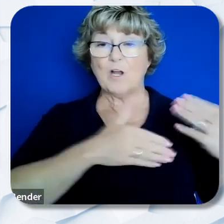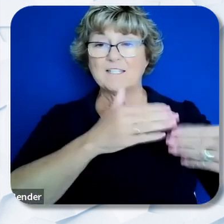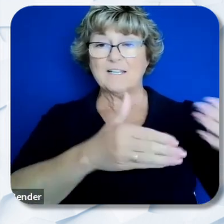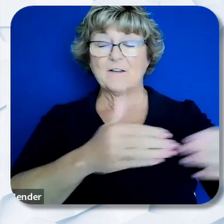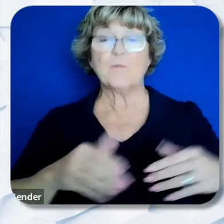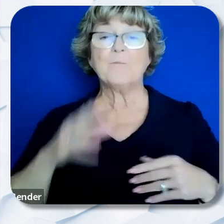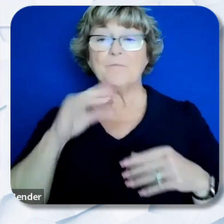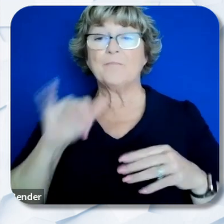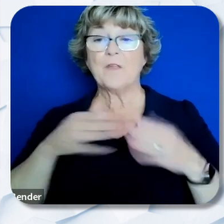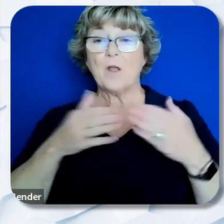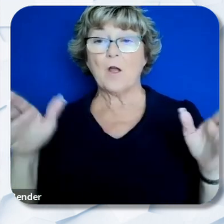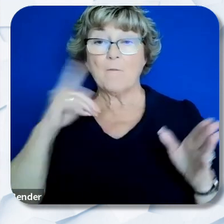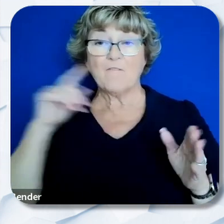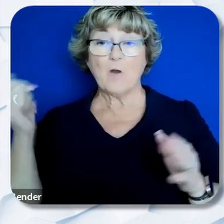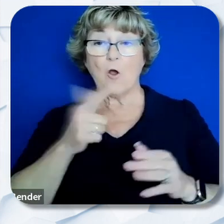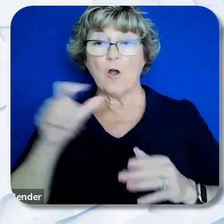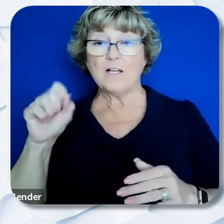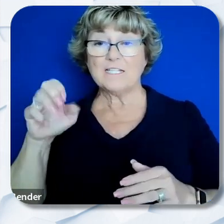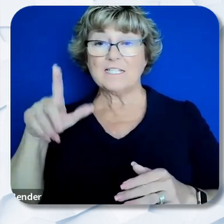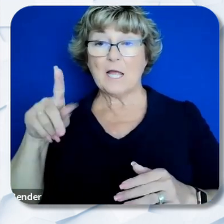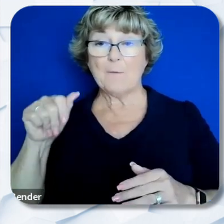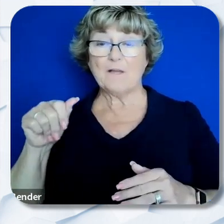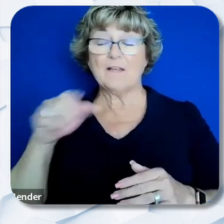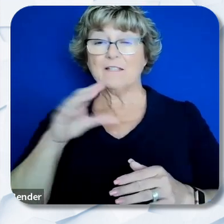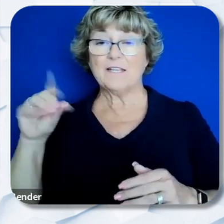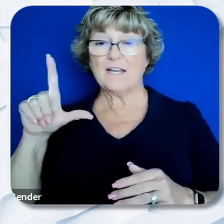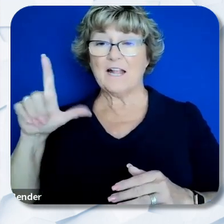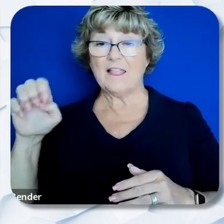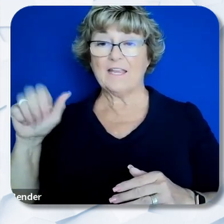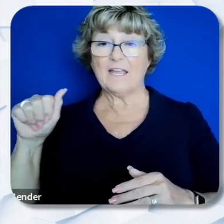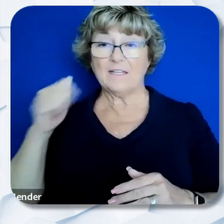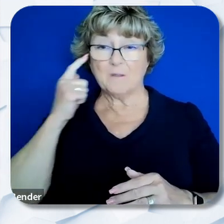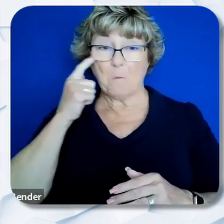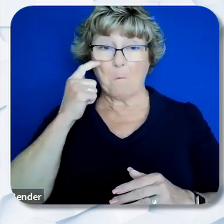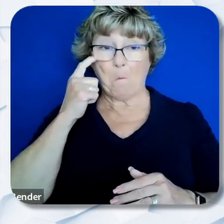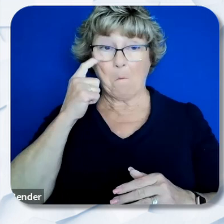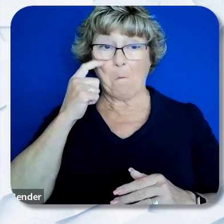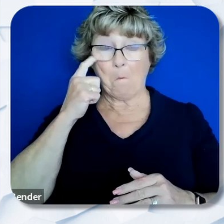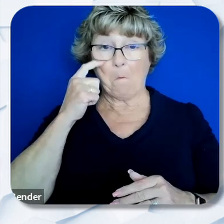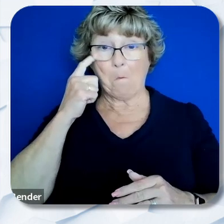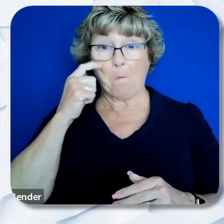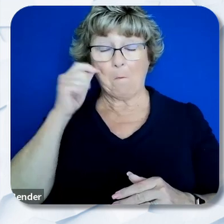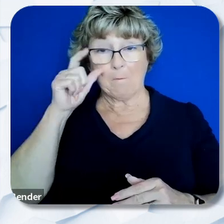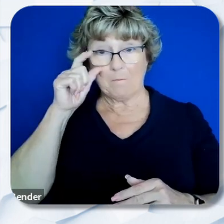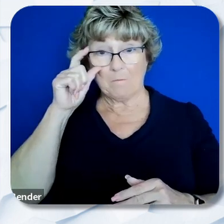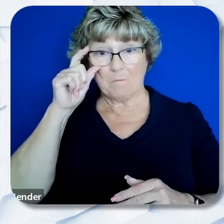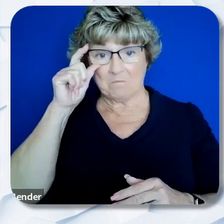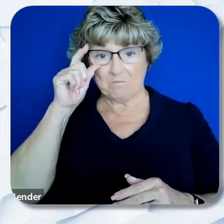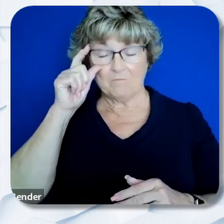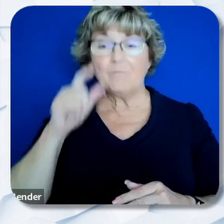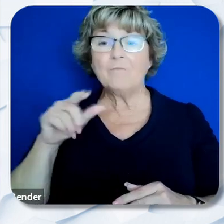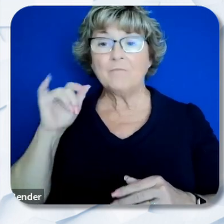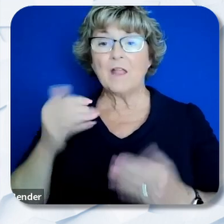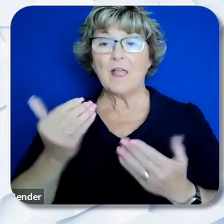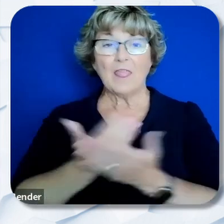And this is open for all SELPAs and Targeted level LEAs. The review and submission of the